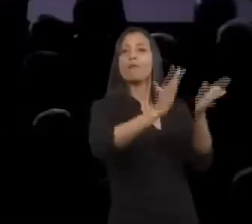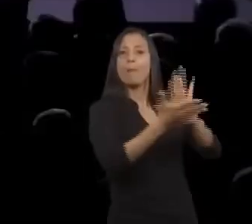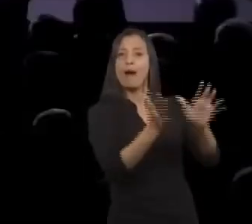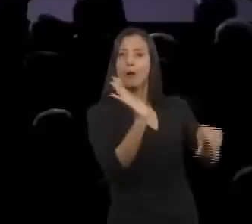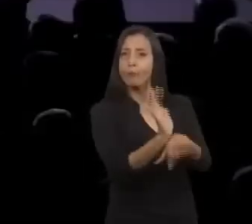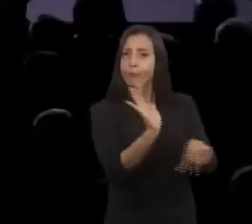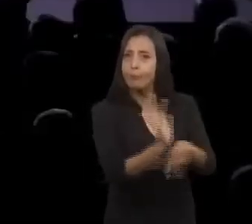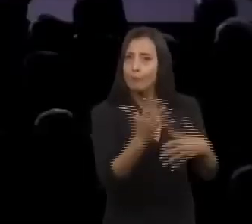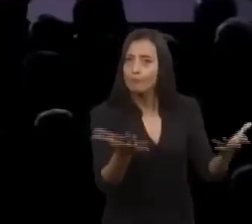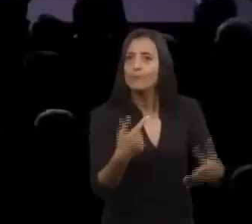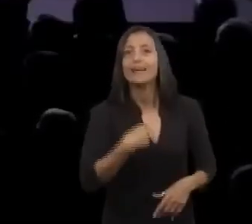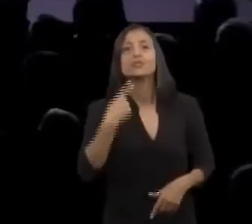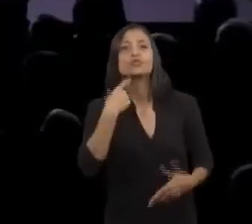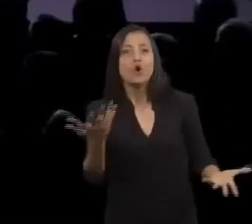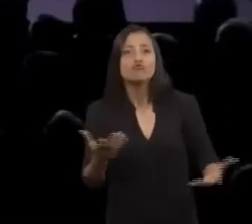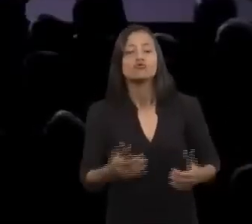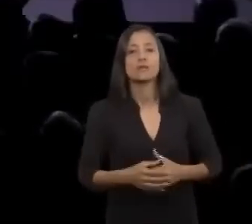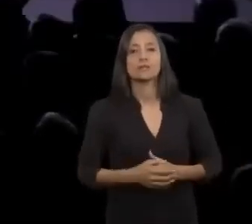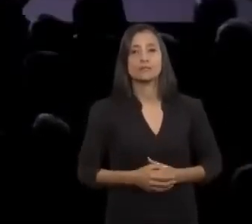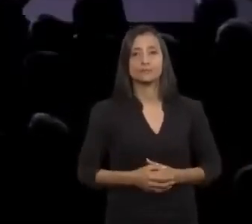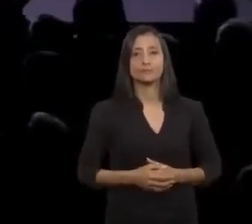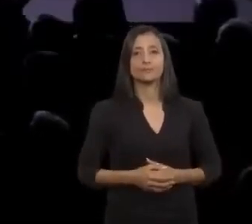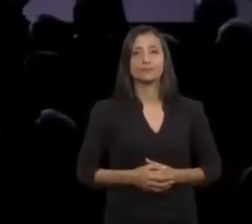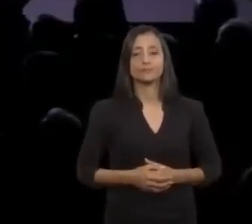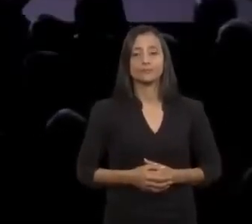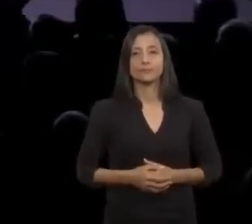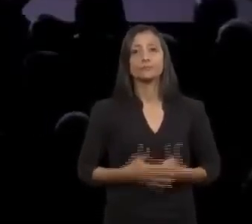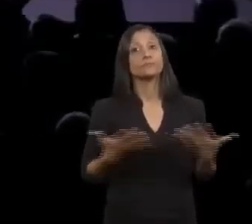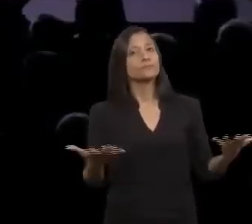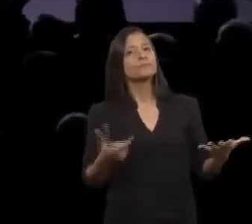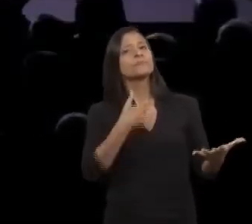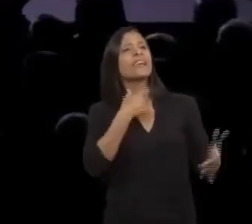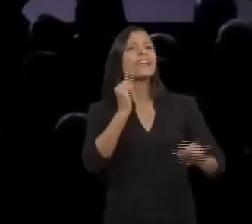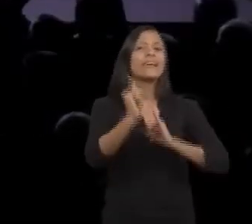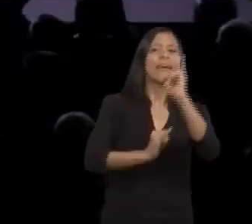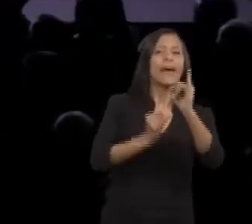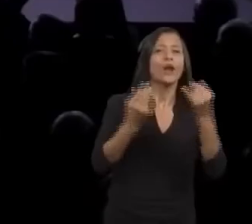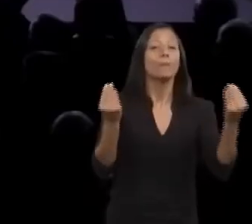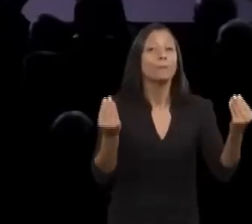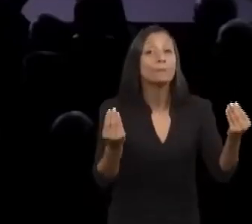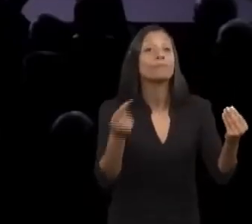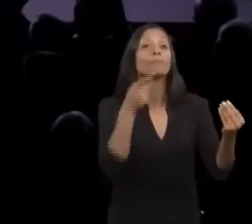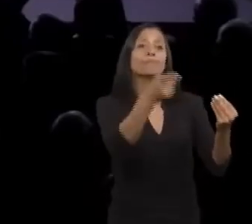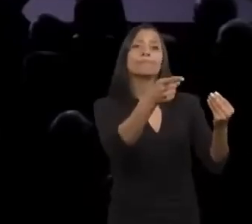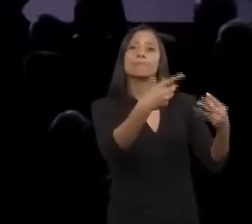then what I mean is that for that problem and indivisibility